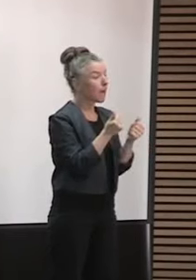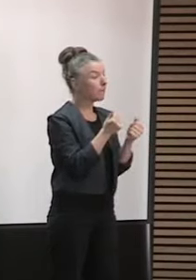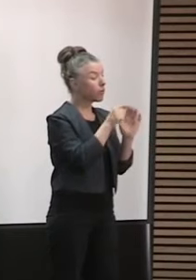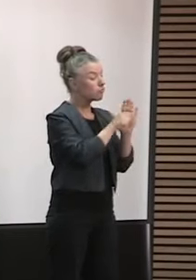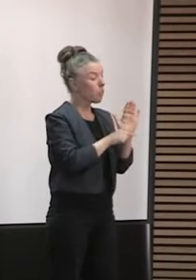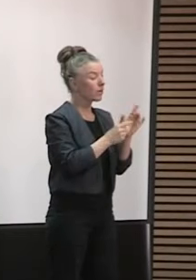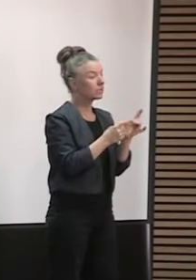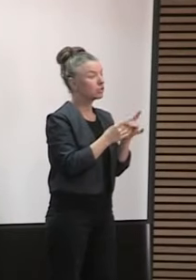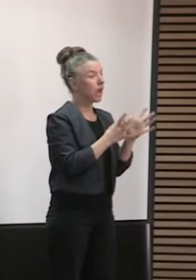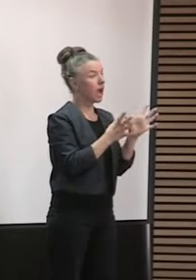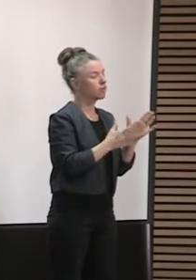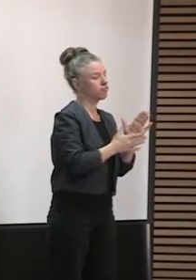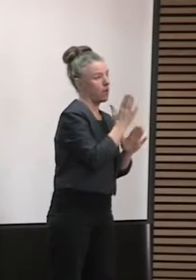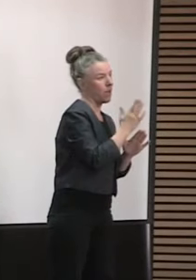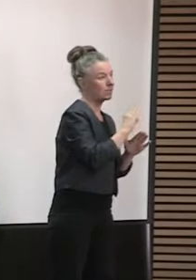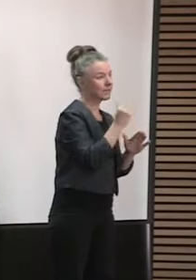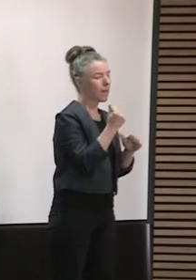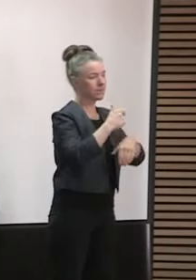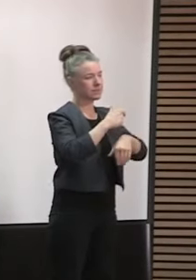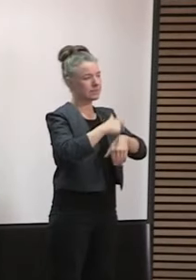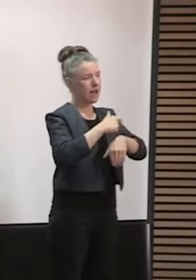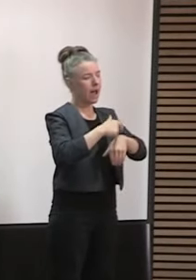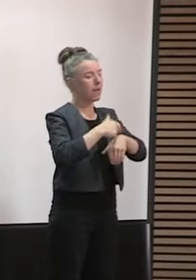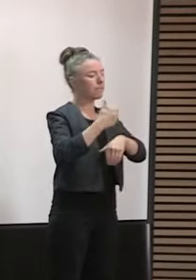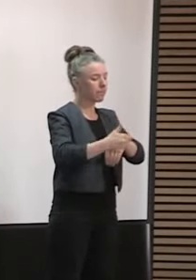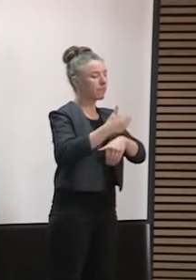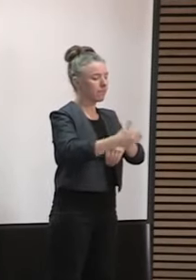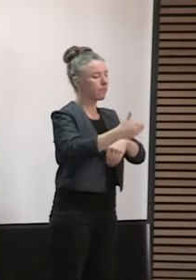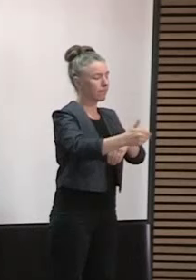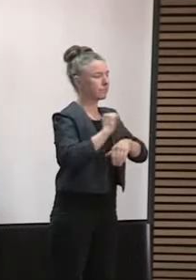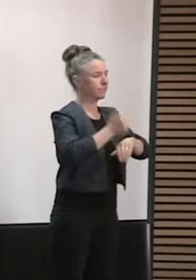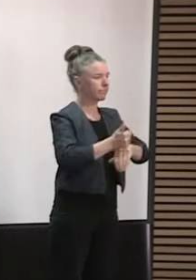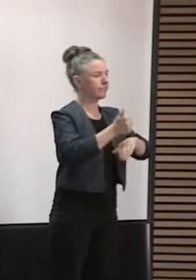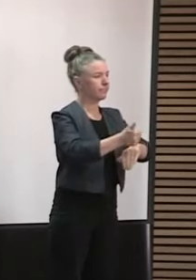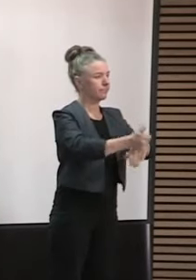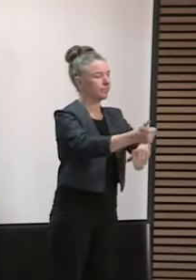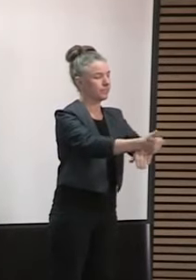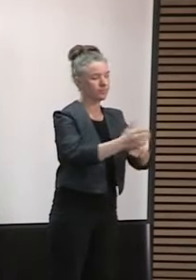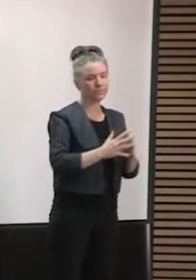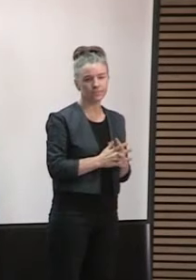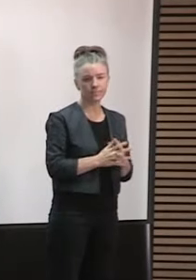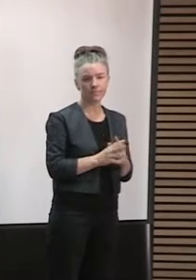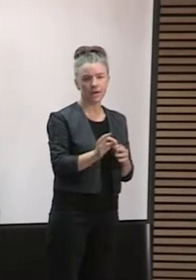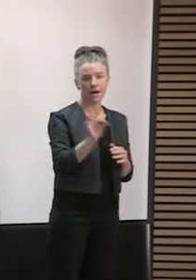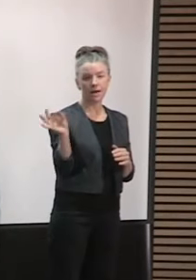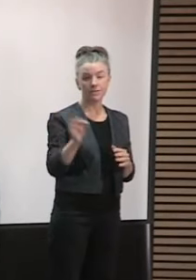message that you actually wanted to get out in the end?